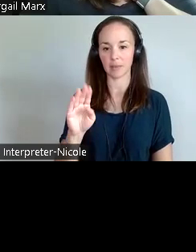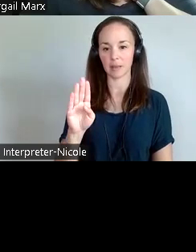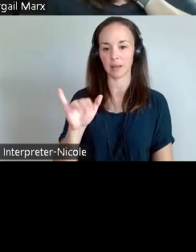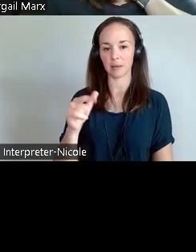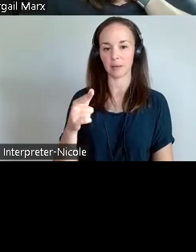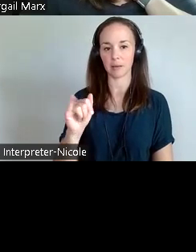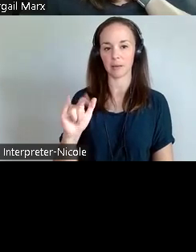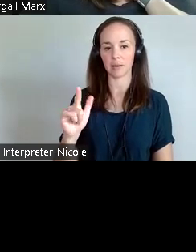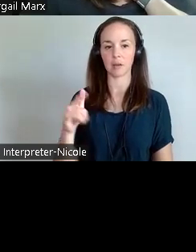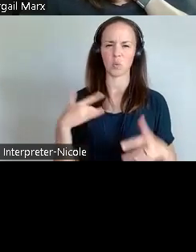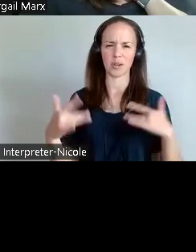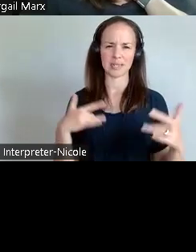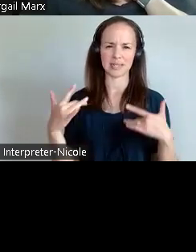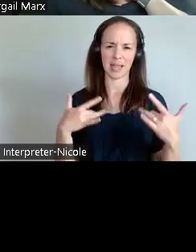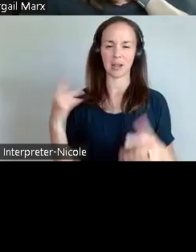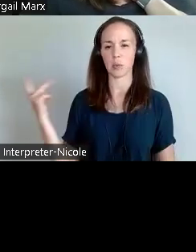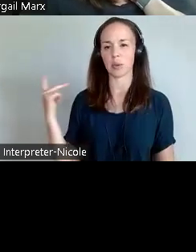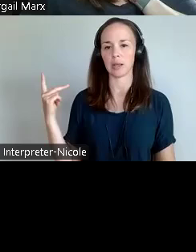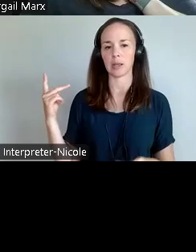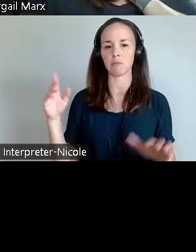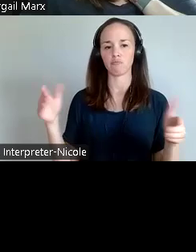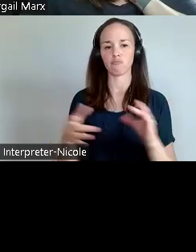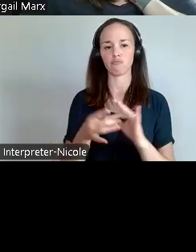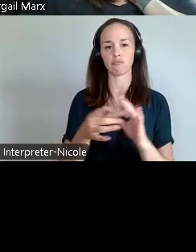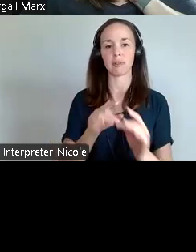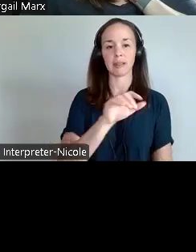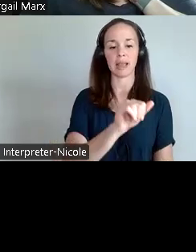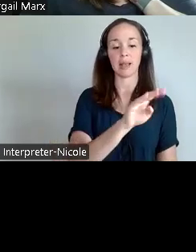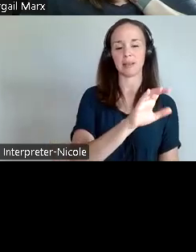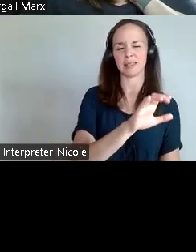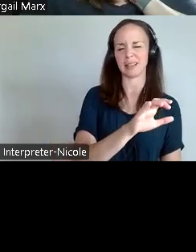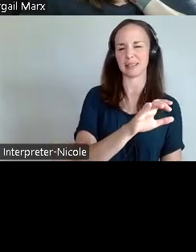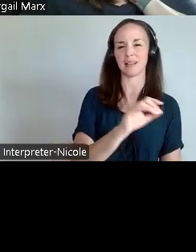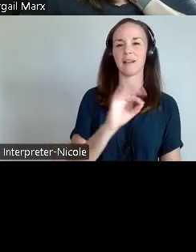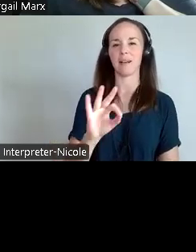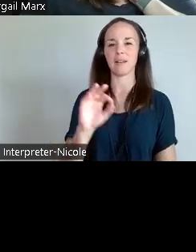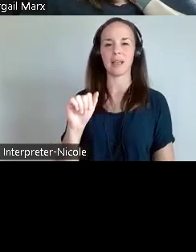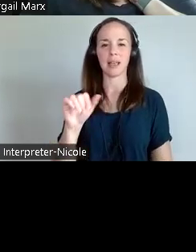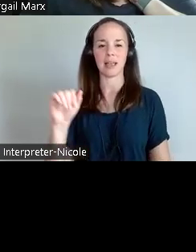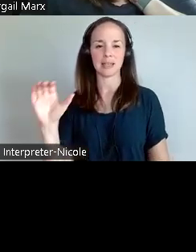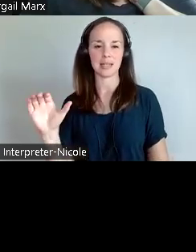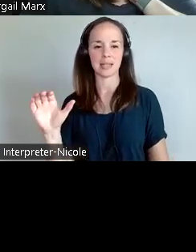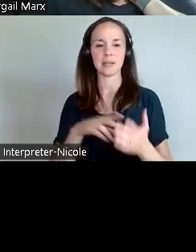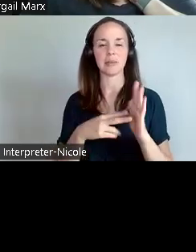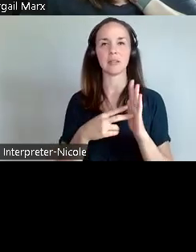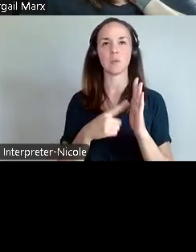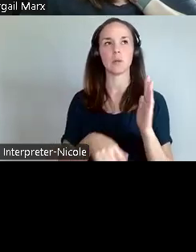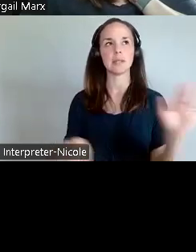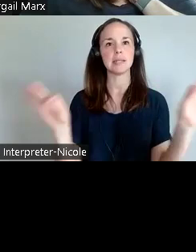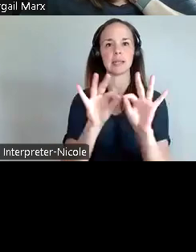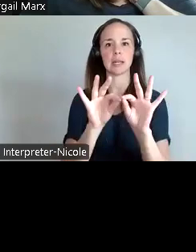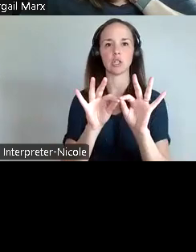Jennifer and I are co-presenting on the ABCs of AAC, foundational knowledge about